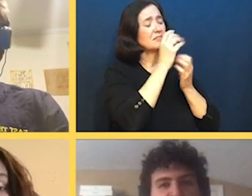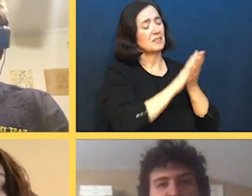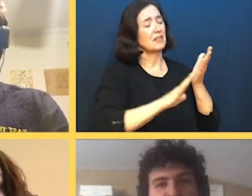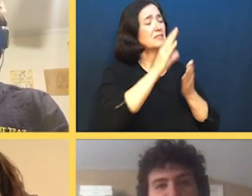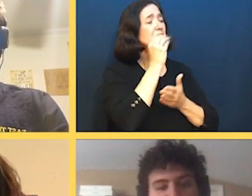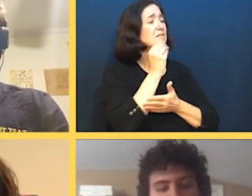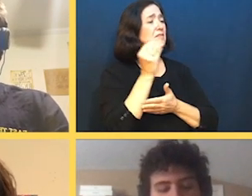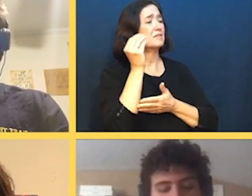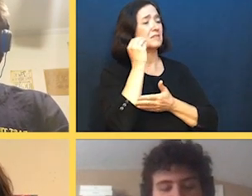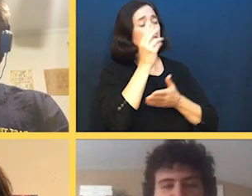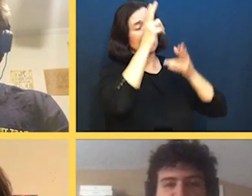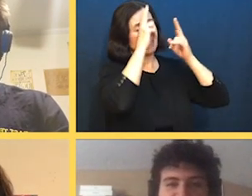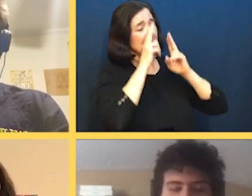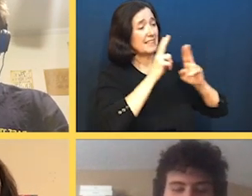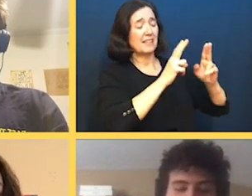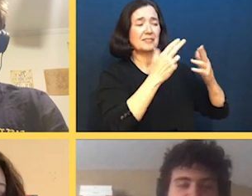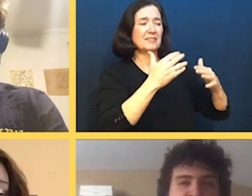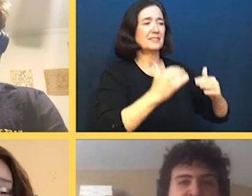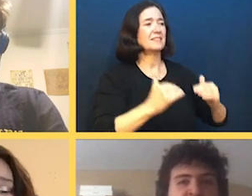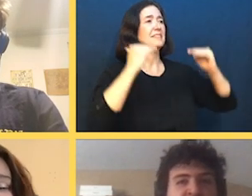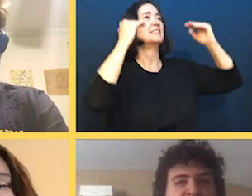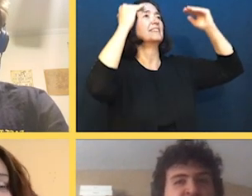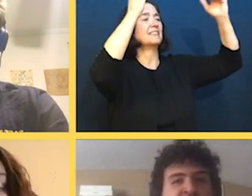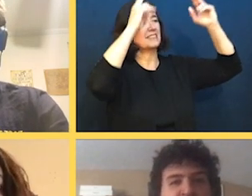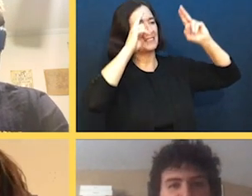Hail to thee, all hail!